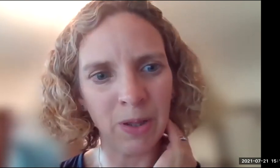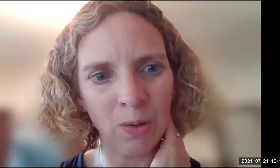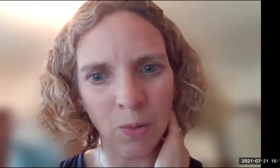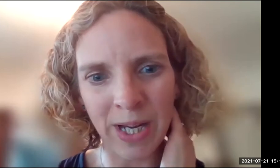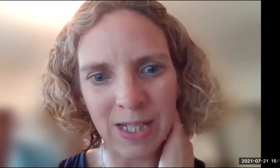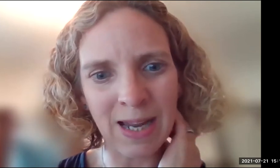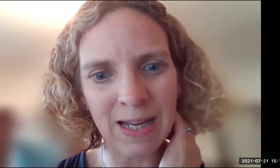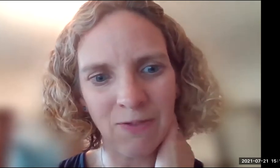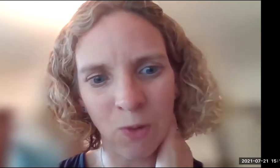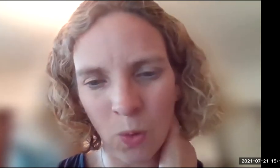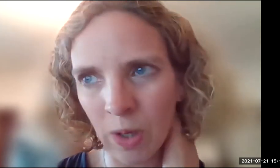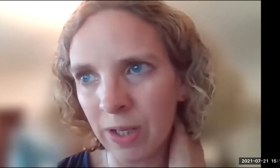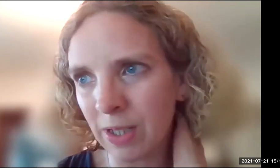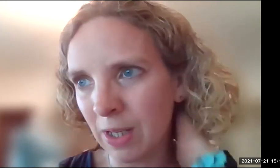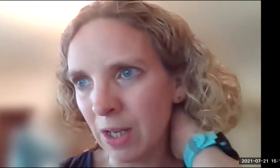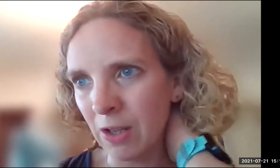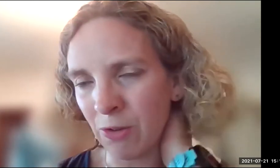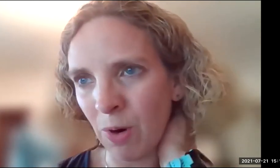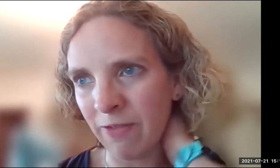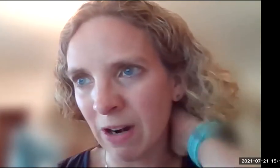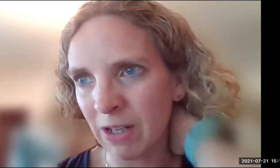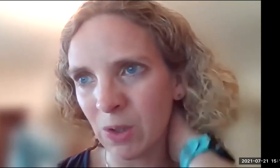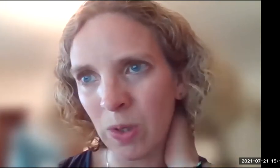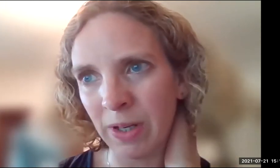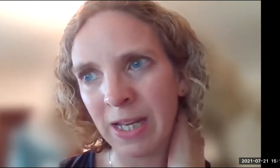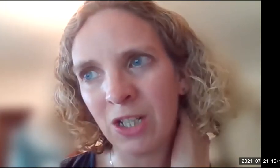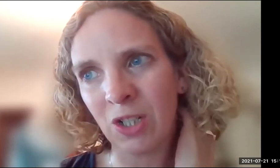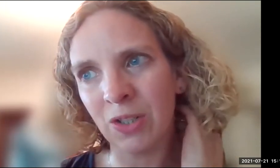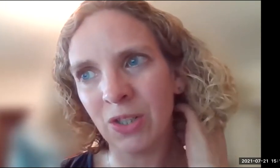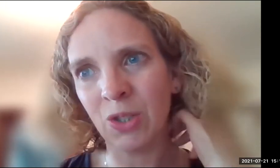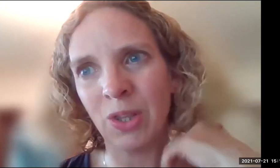have the Global Education Summit coming up. Recommendations